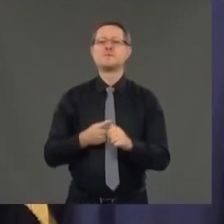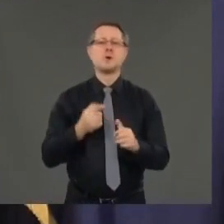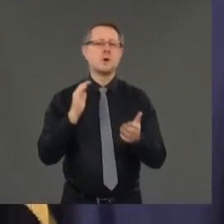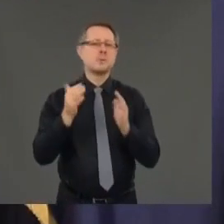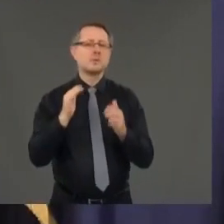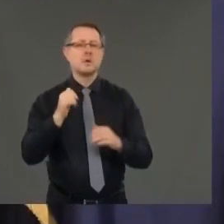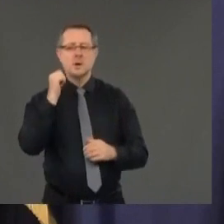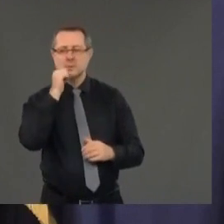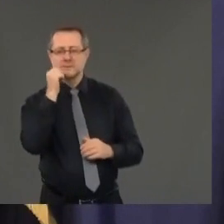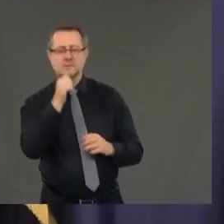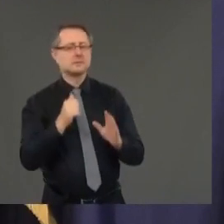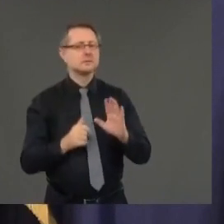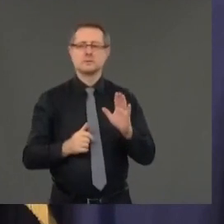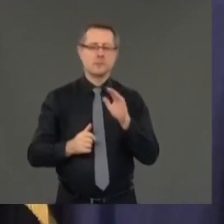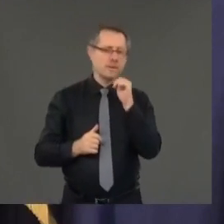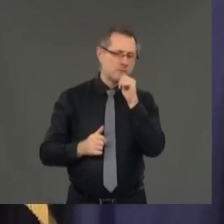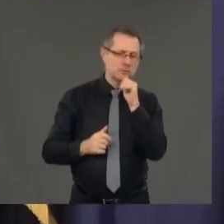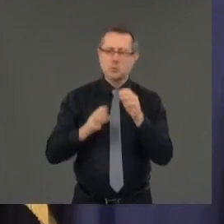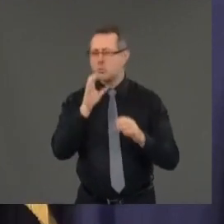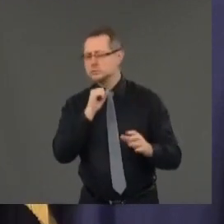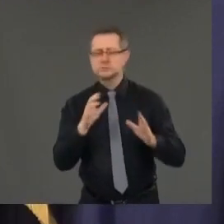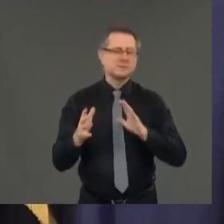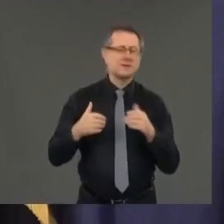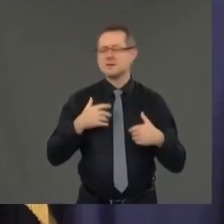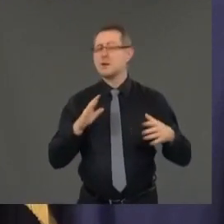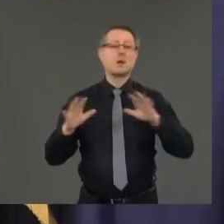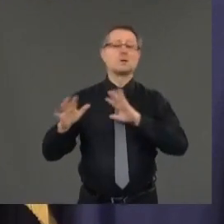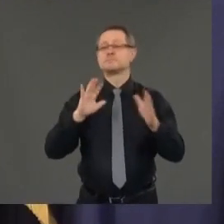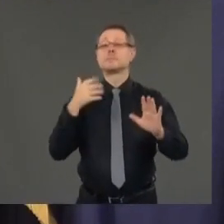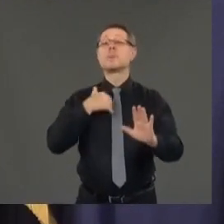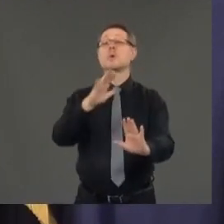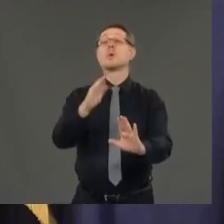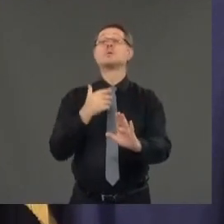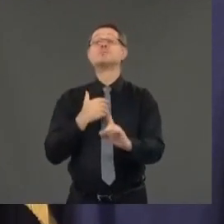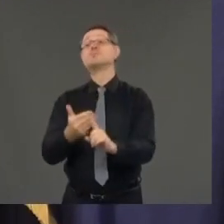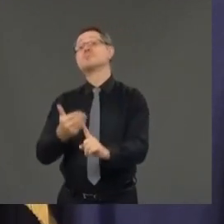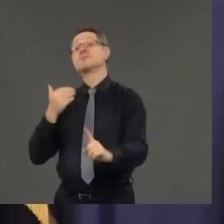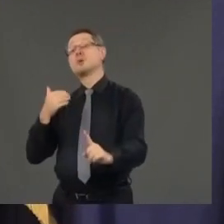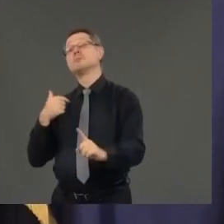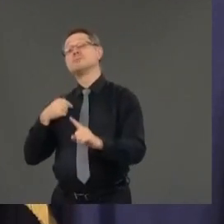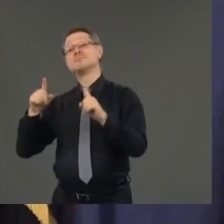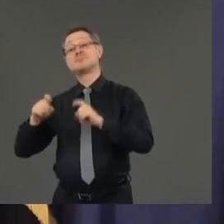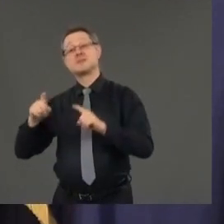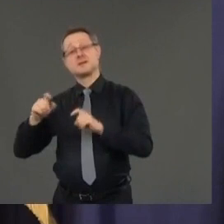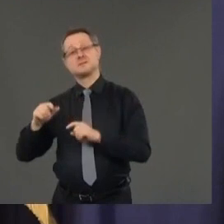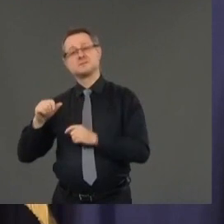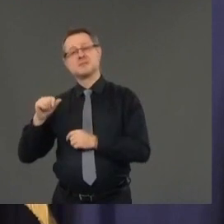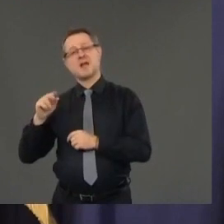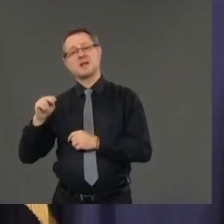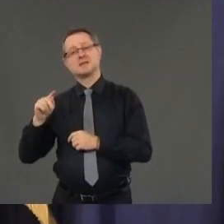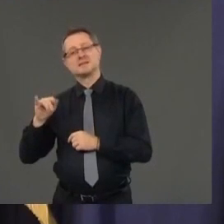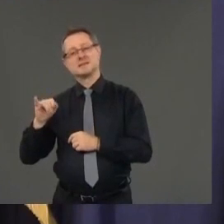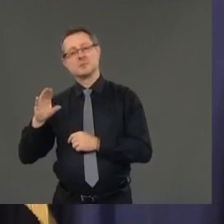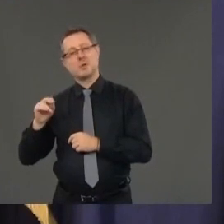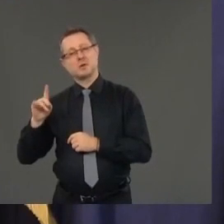ONGOING? YES. LET'S JUST MAKE SURE WE'RE TALKING APPLES AND APPLES.